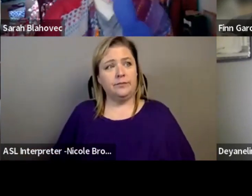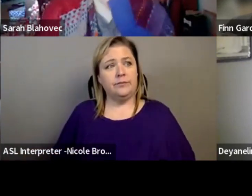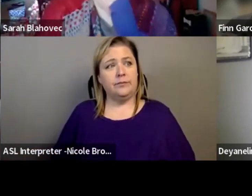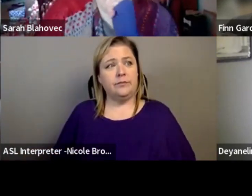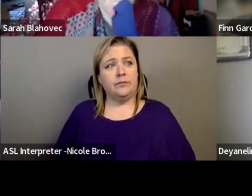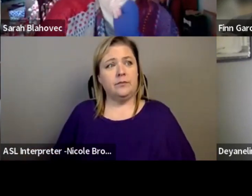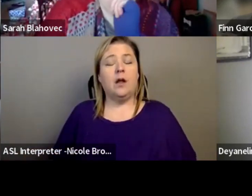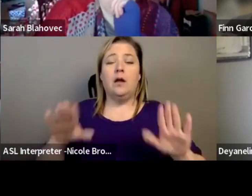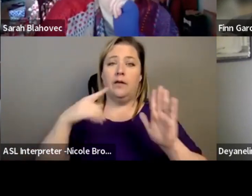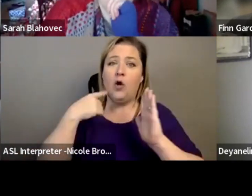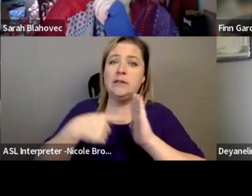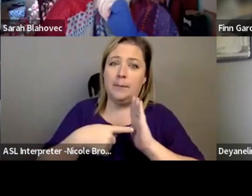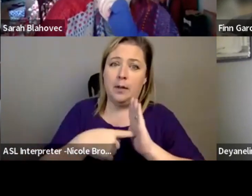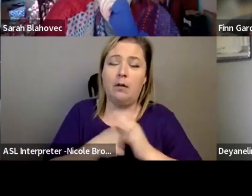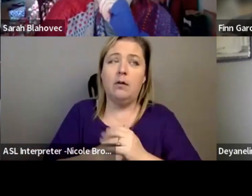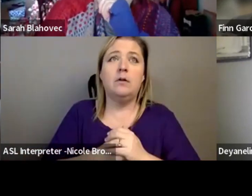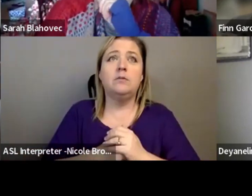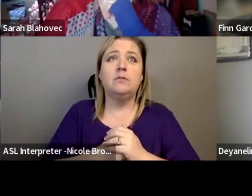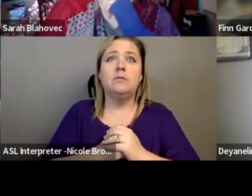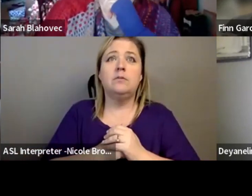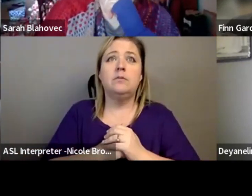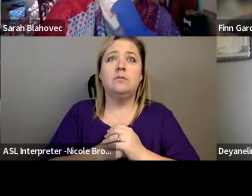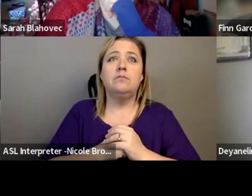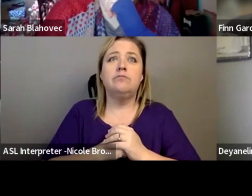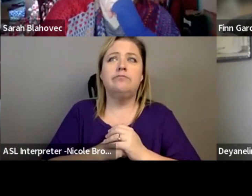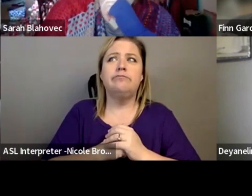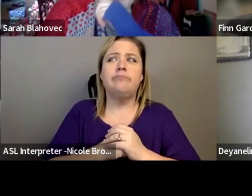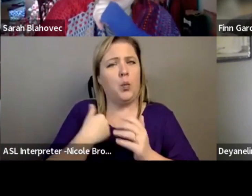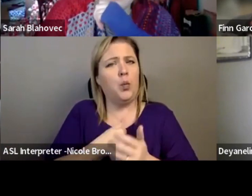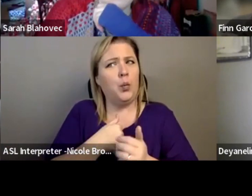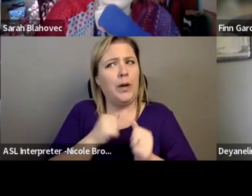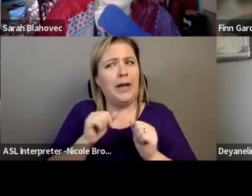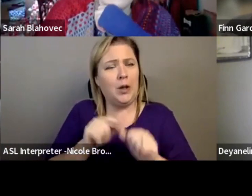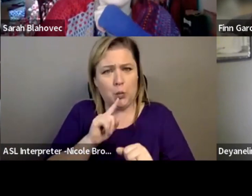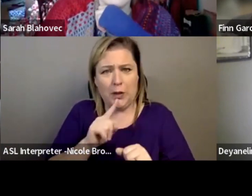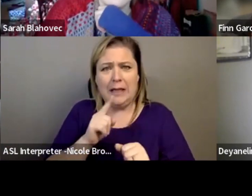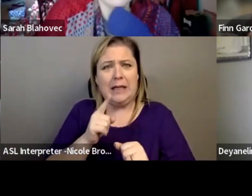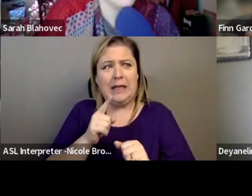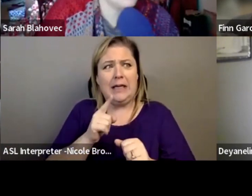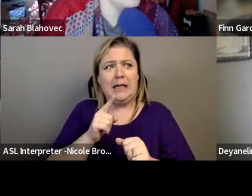example. And we can talk, and we can go back to history, to